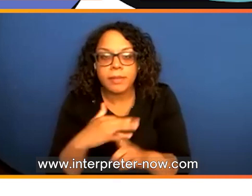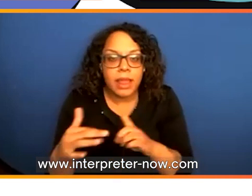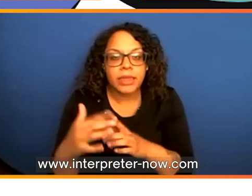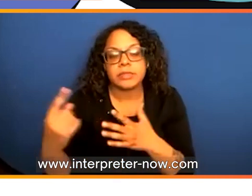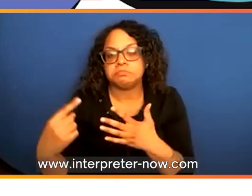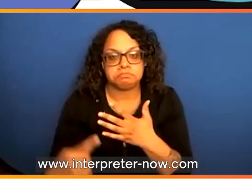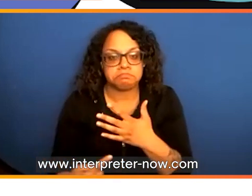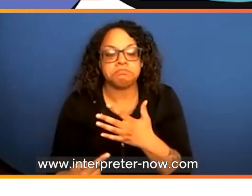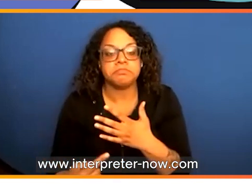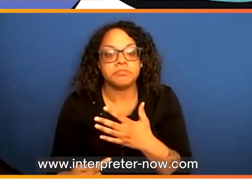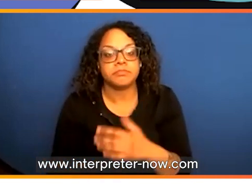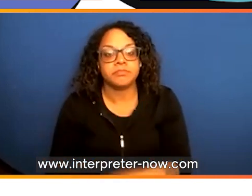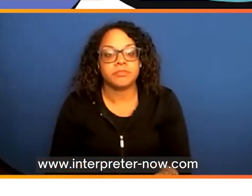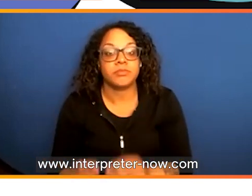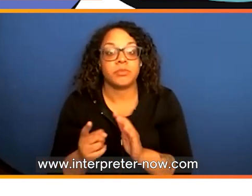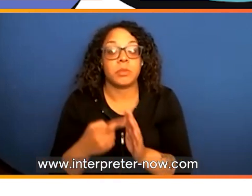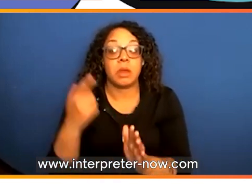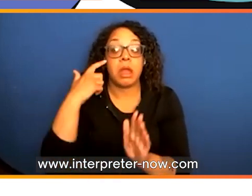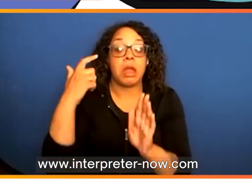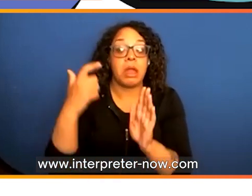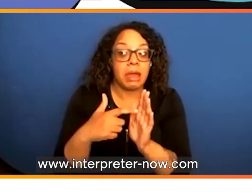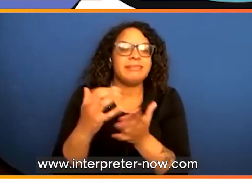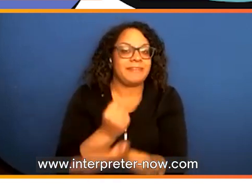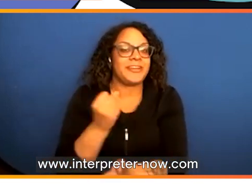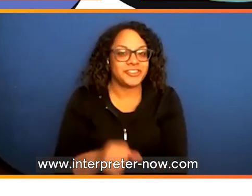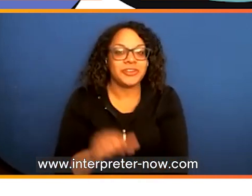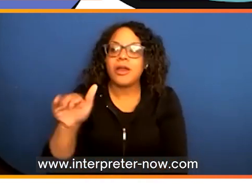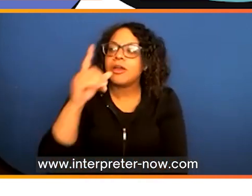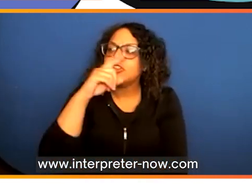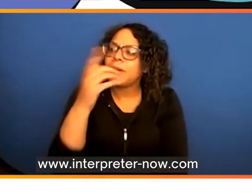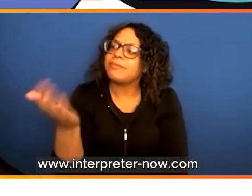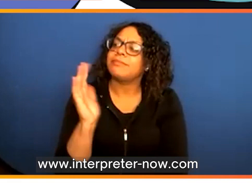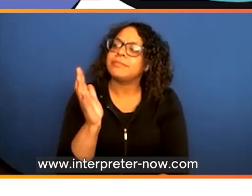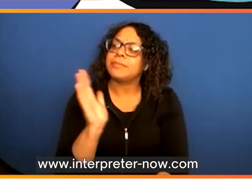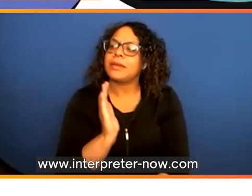I have you do a fireside chat? Could I get five or 10 minutes on your all-hands call?